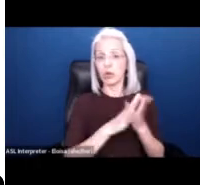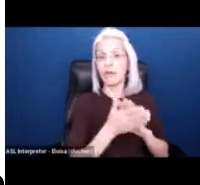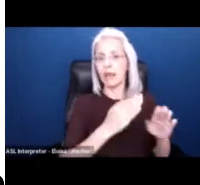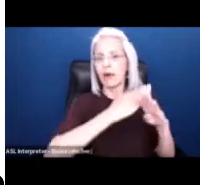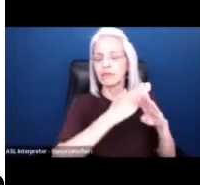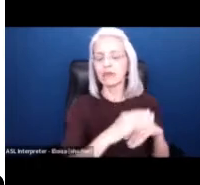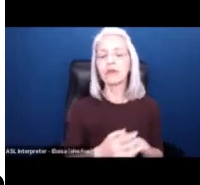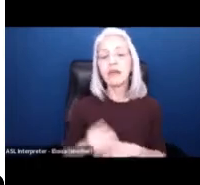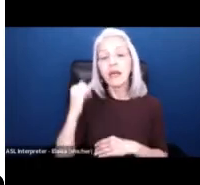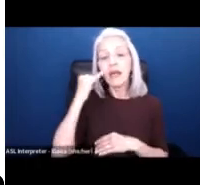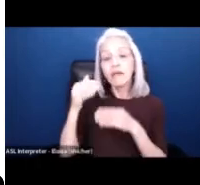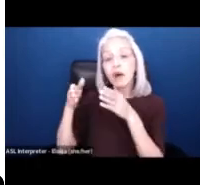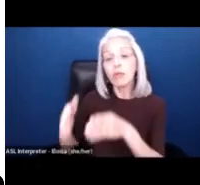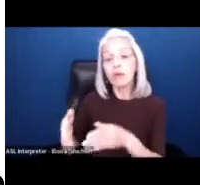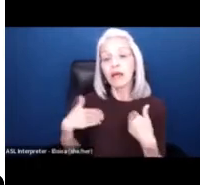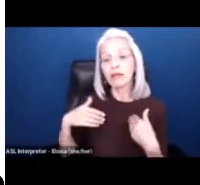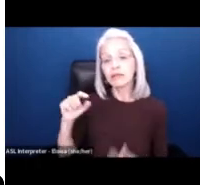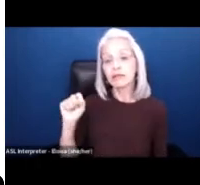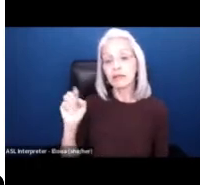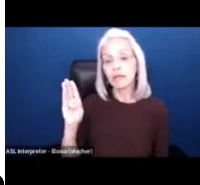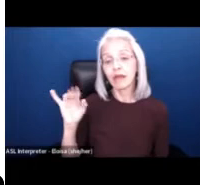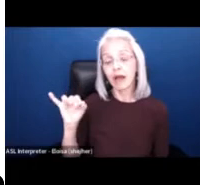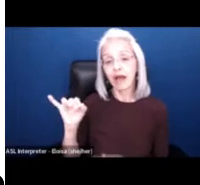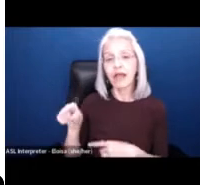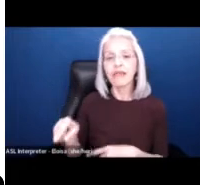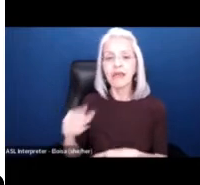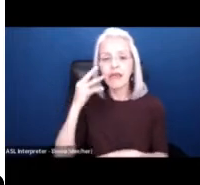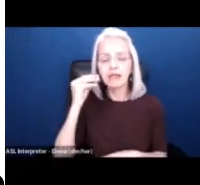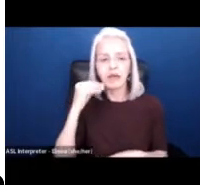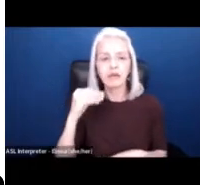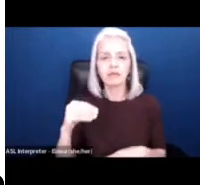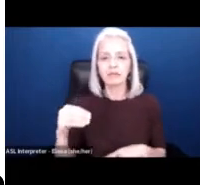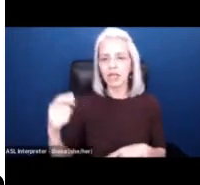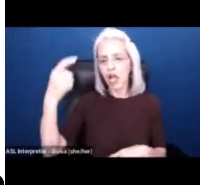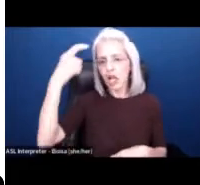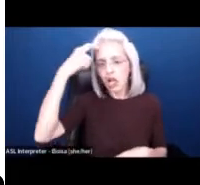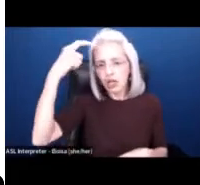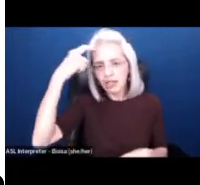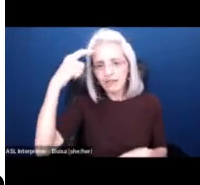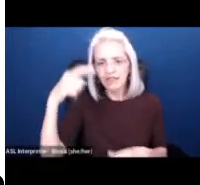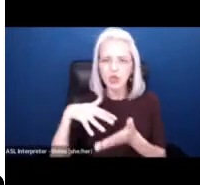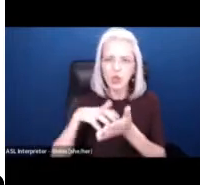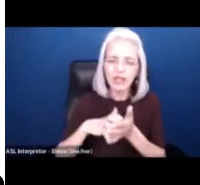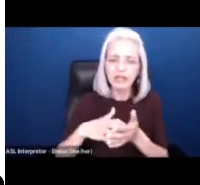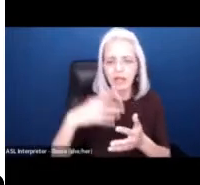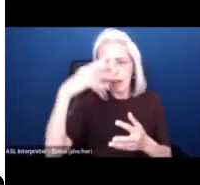injury experience cognitive deficits in memory, attention, processing speed executive function are some of the most